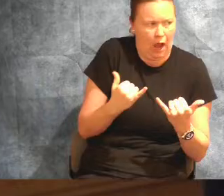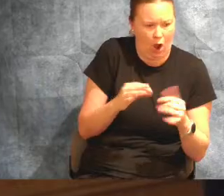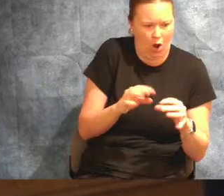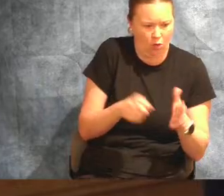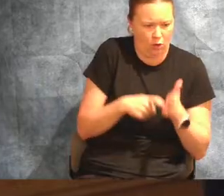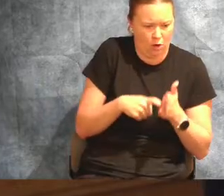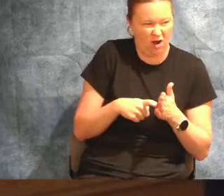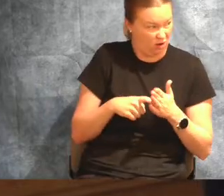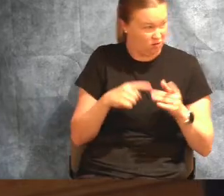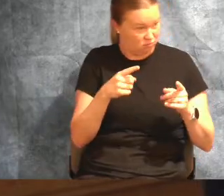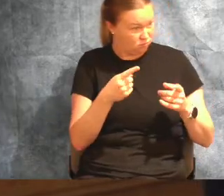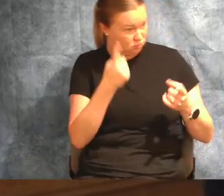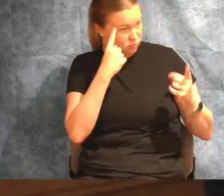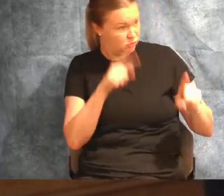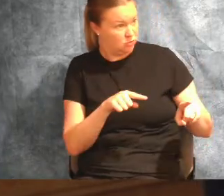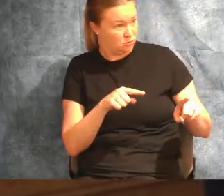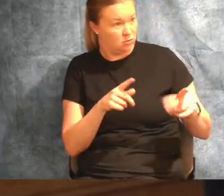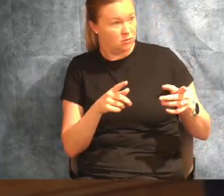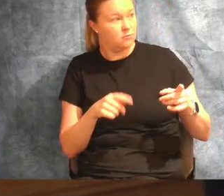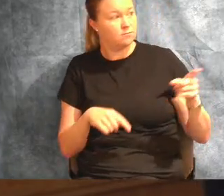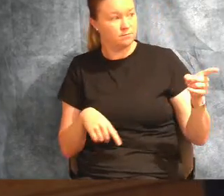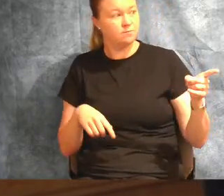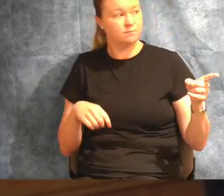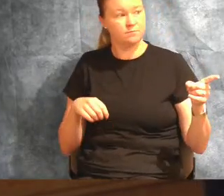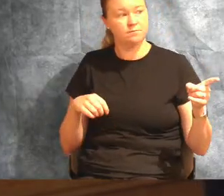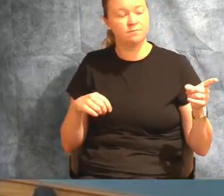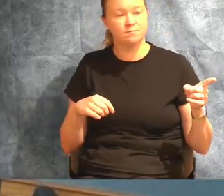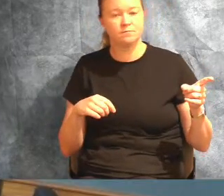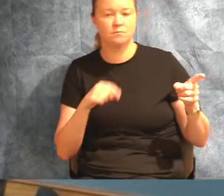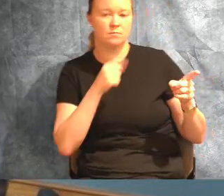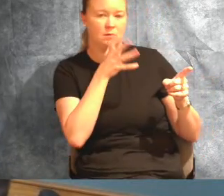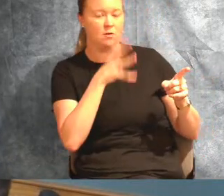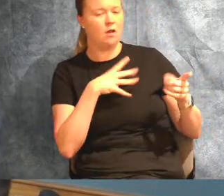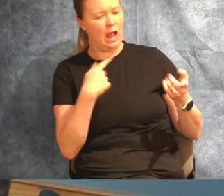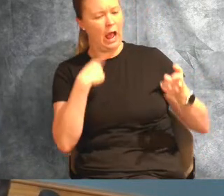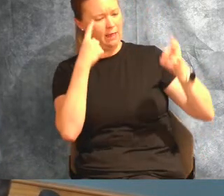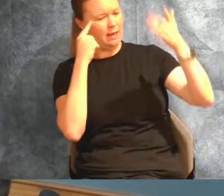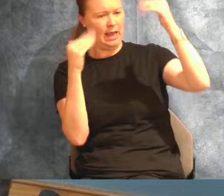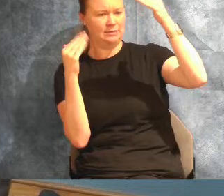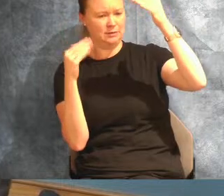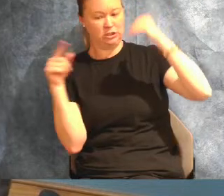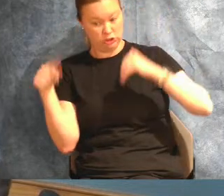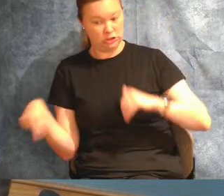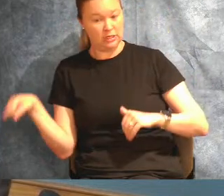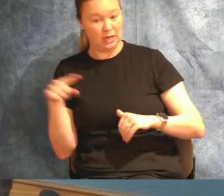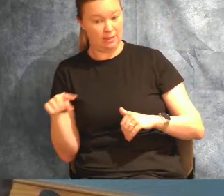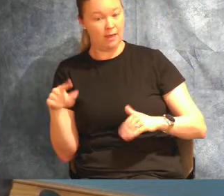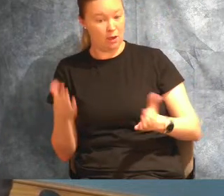differently. No, I think Commissioner I think the expectation was that they would recommend some